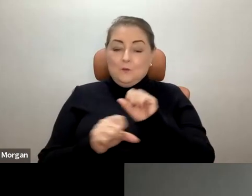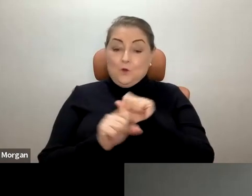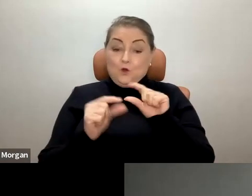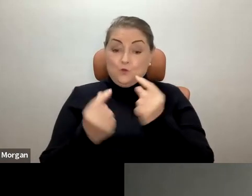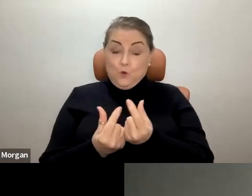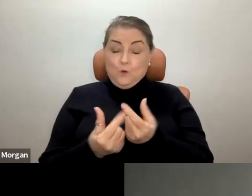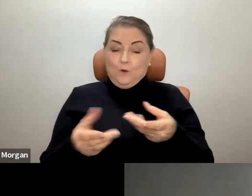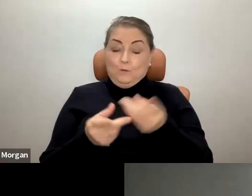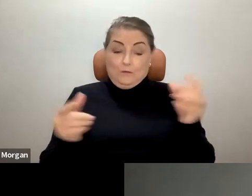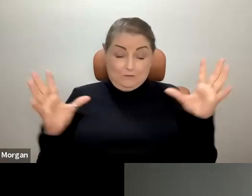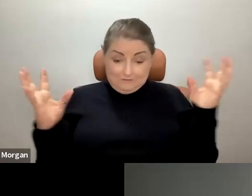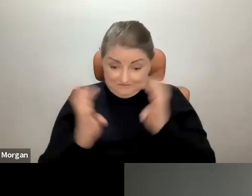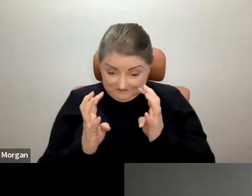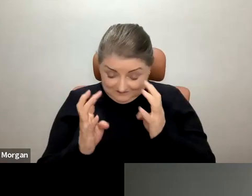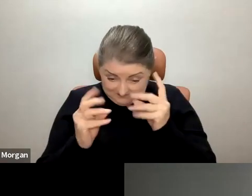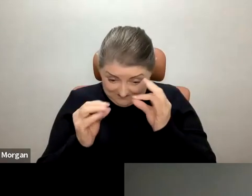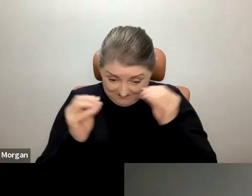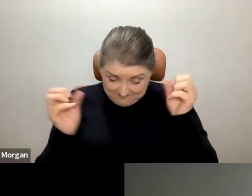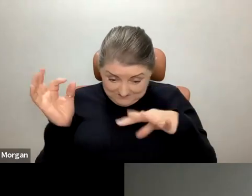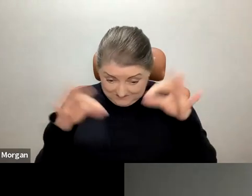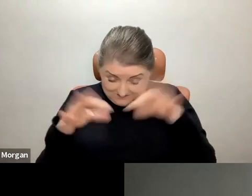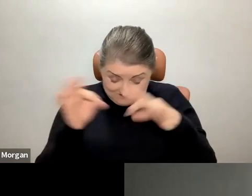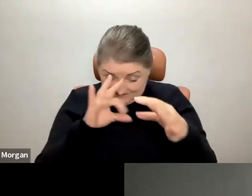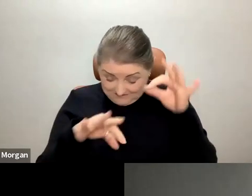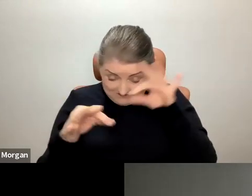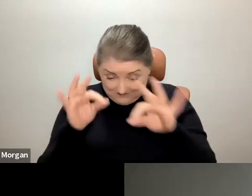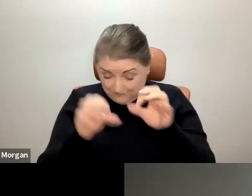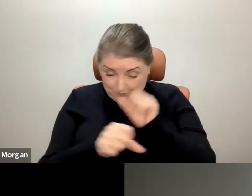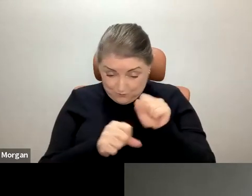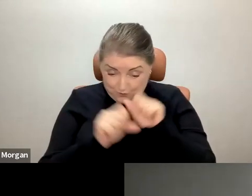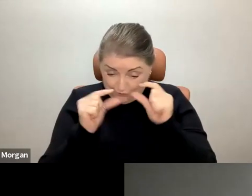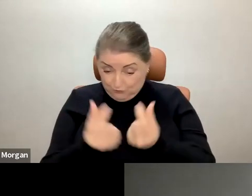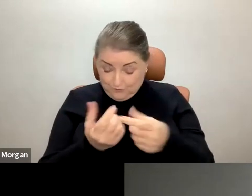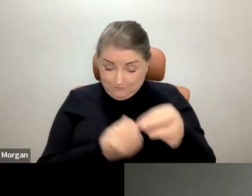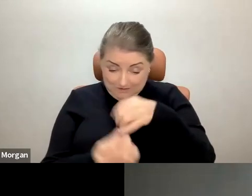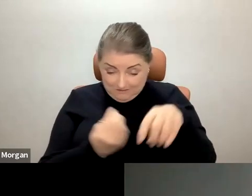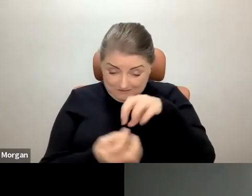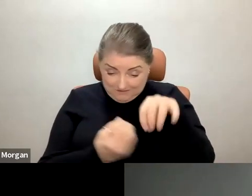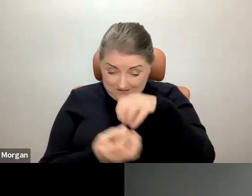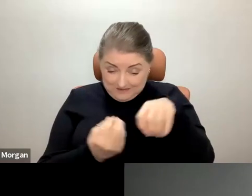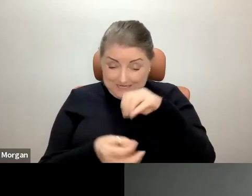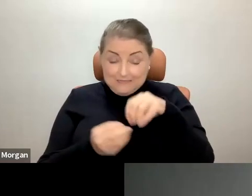if something arises for someone, we bring it to the workgroup, and then the workgroup sees if the expertise is in the room,